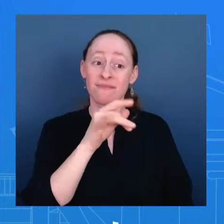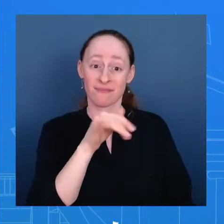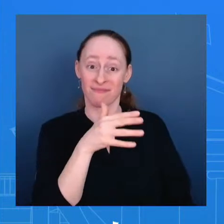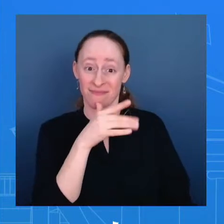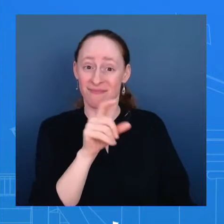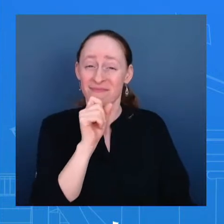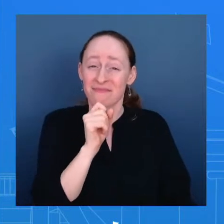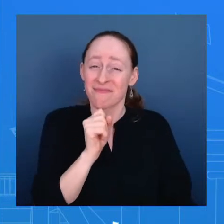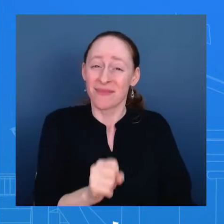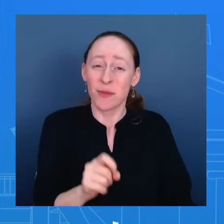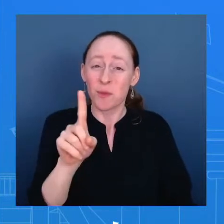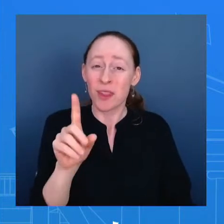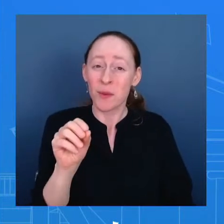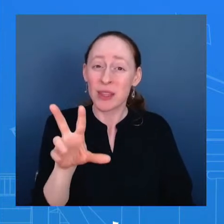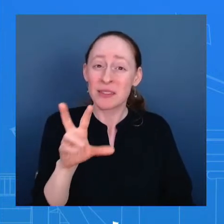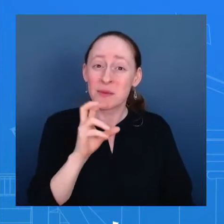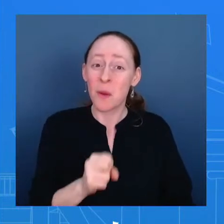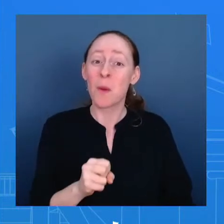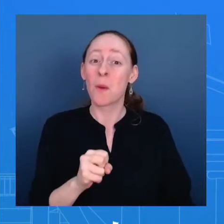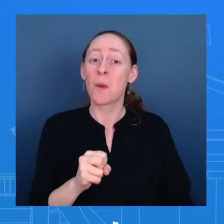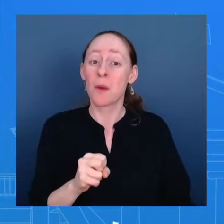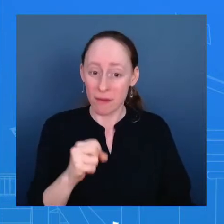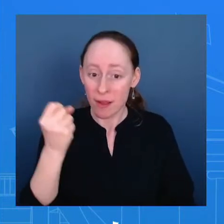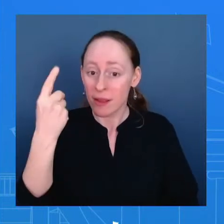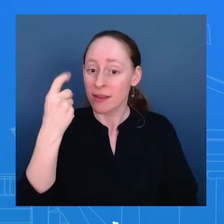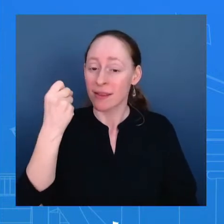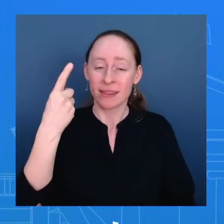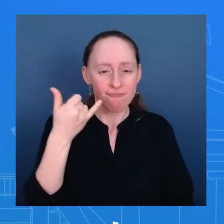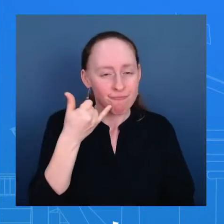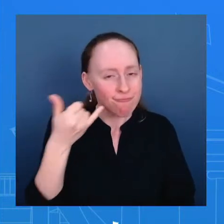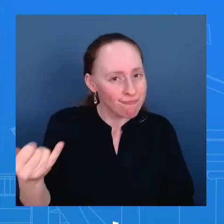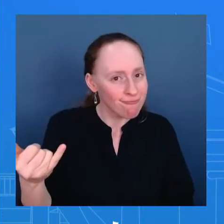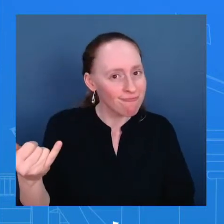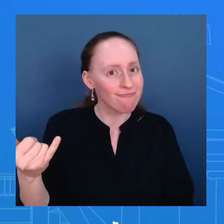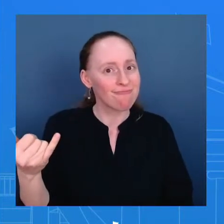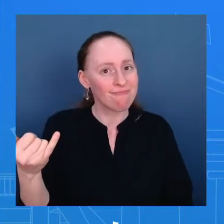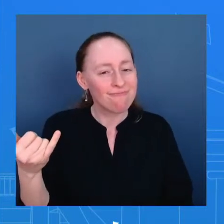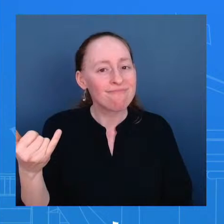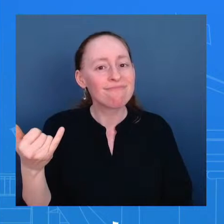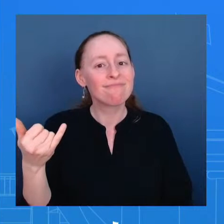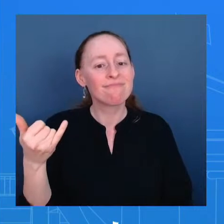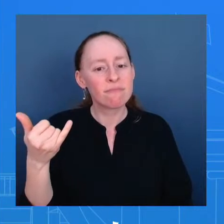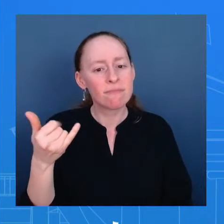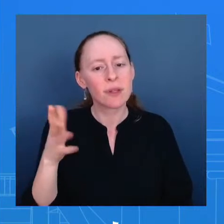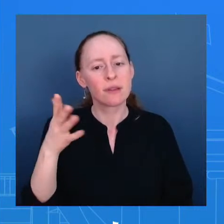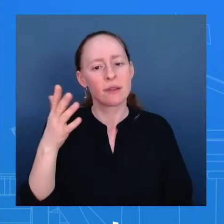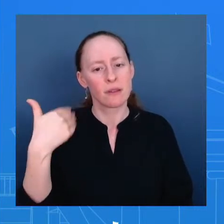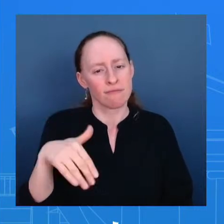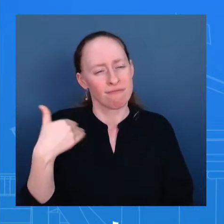There's an acknowledgement every day with our president that we're -- we're not where we ought to be,